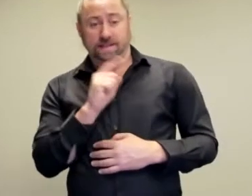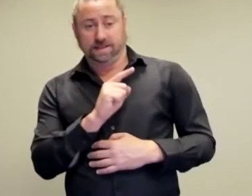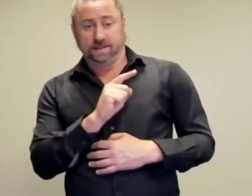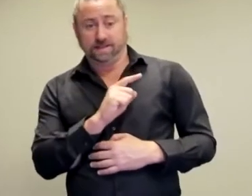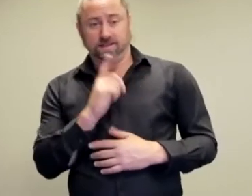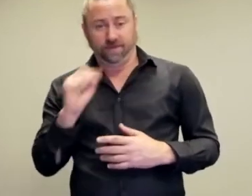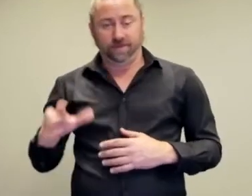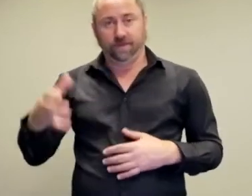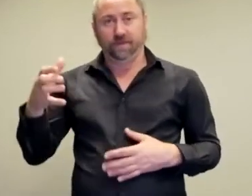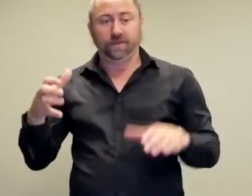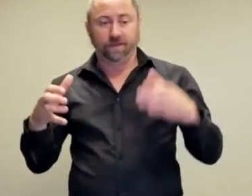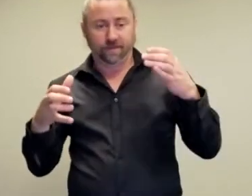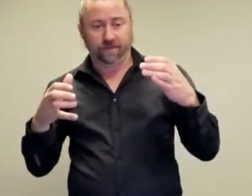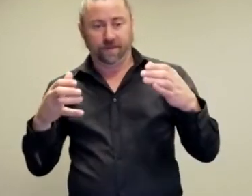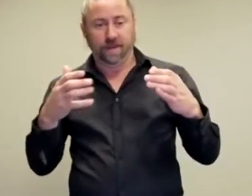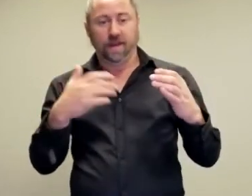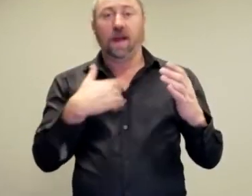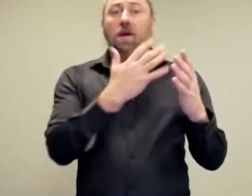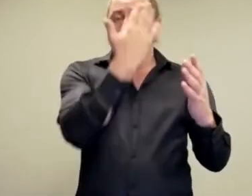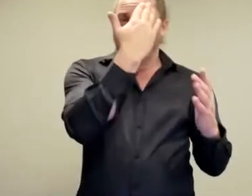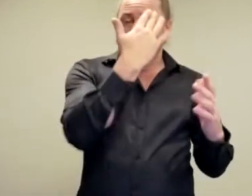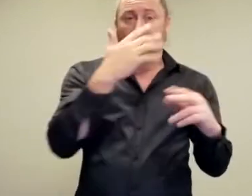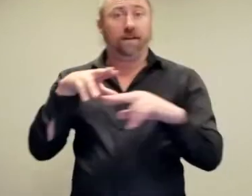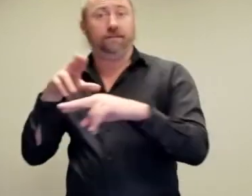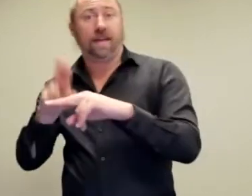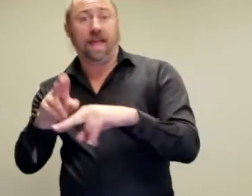contains images of both of my parents dancing together.